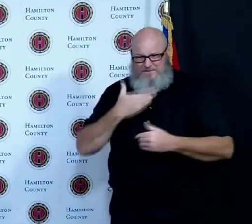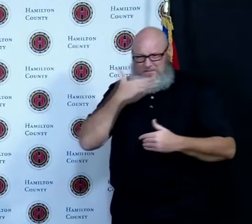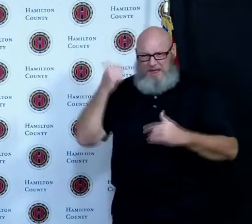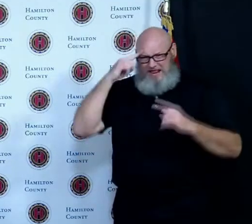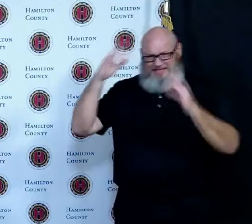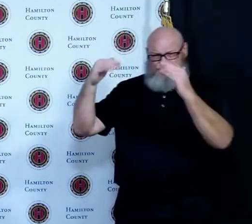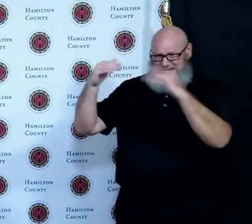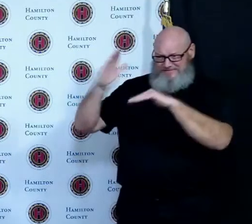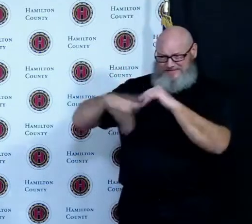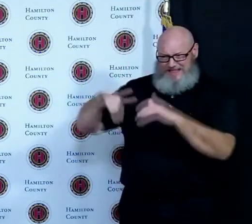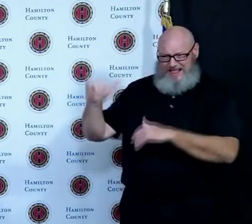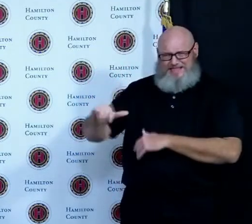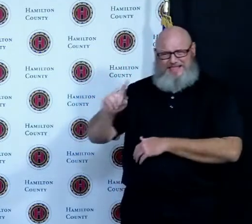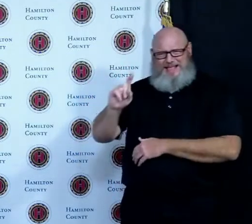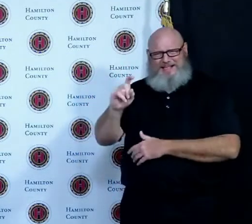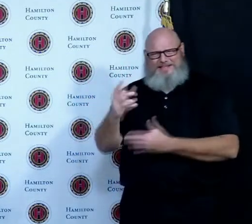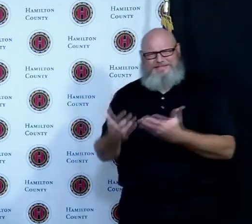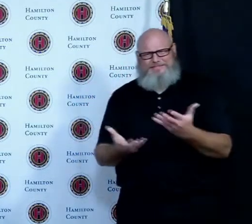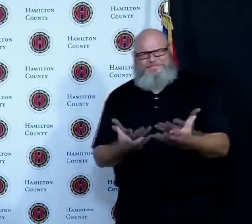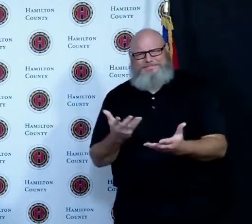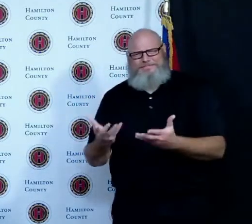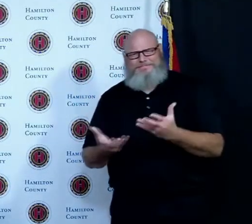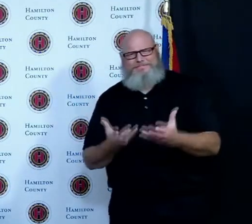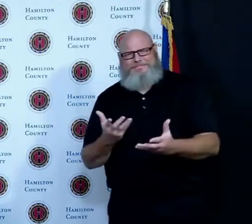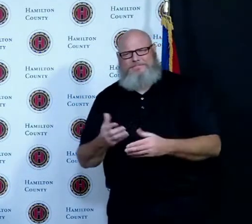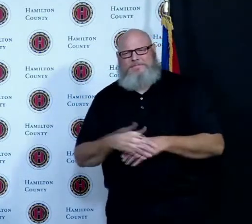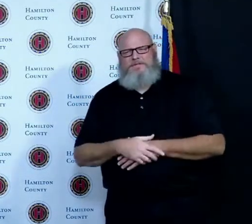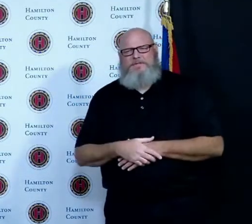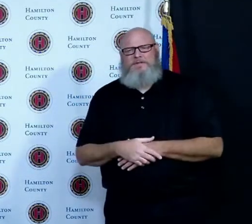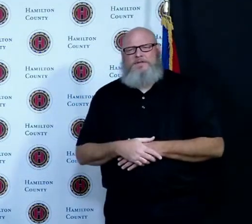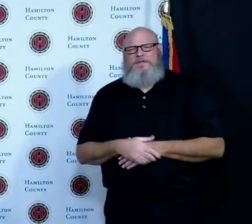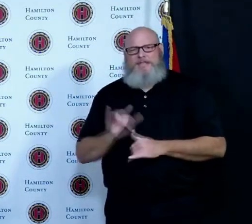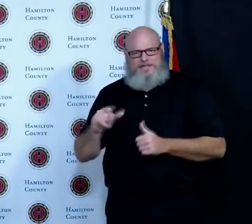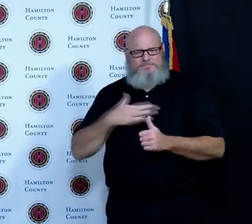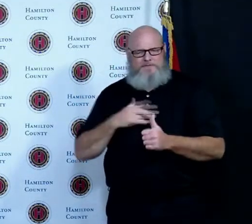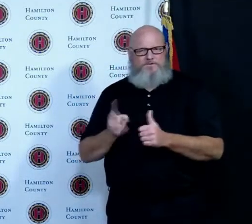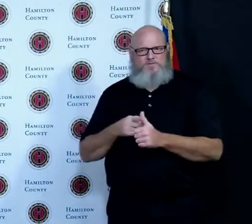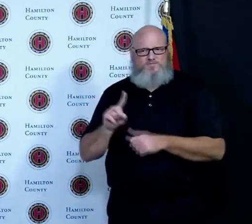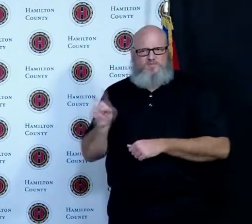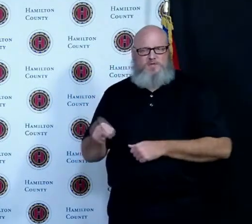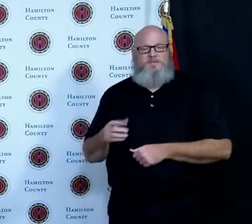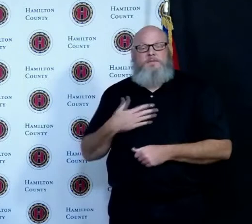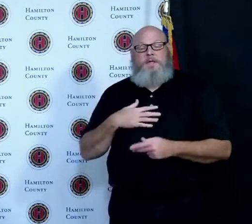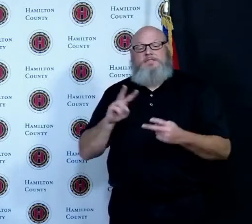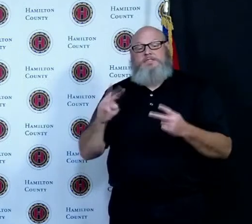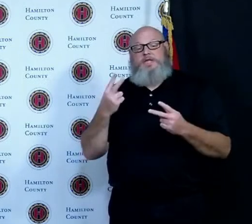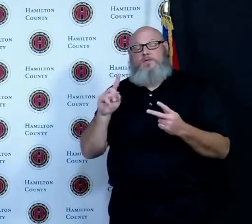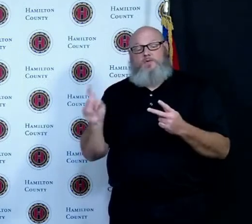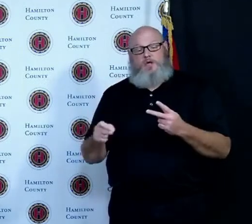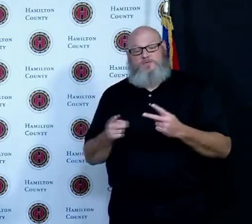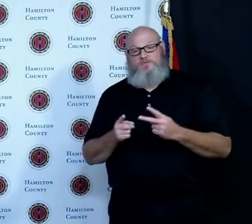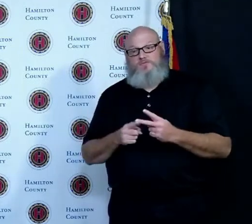perhaps dovetailed into that is the fact that back when they were doing the polio vaccines